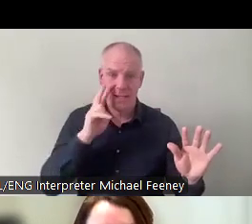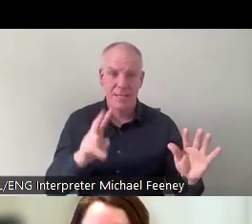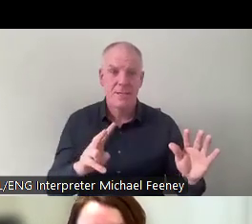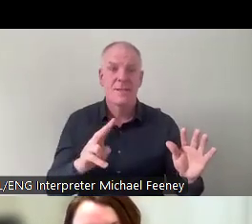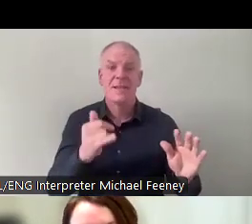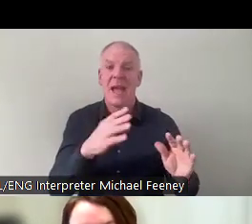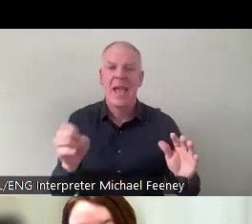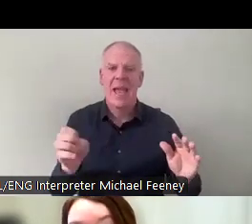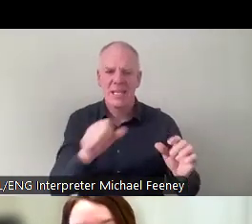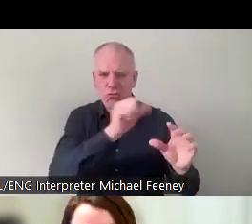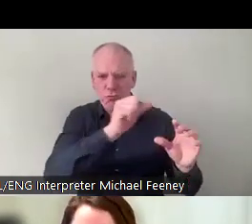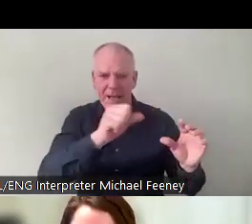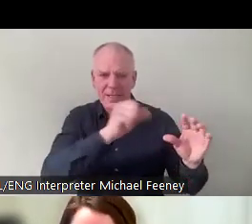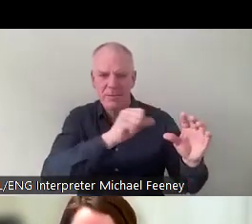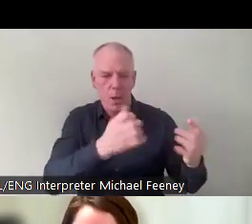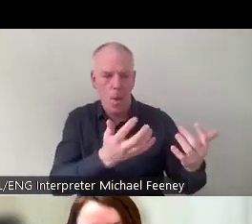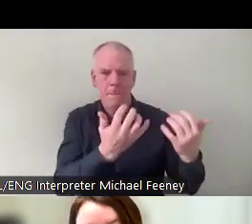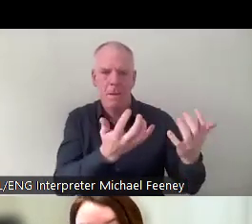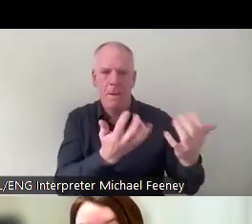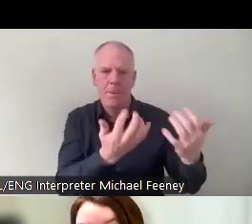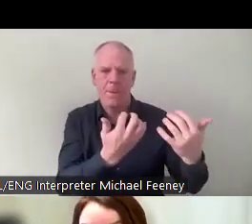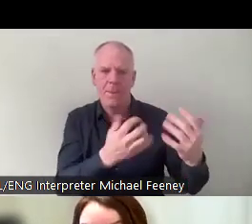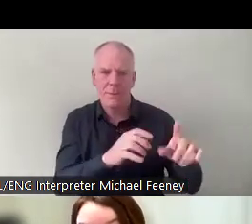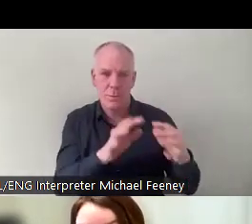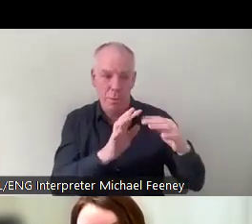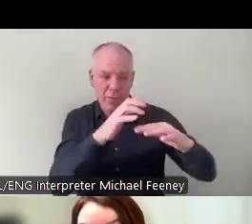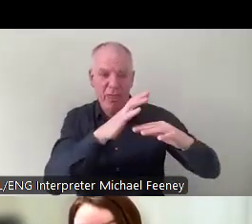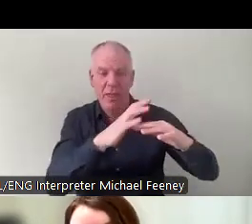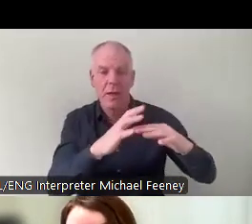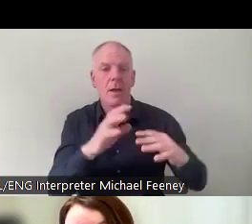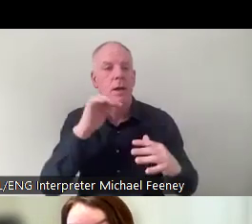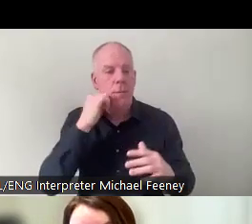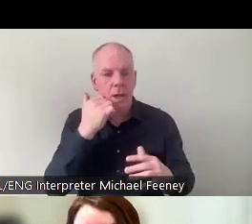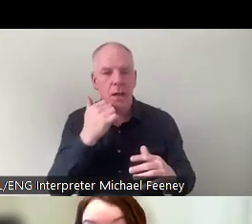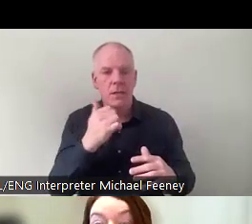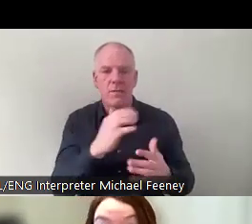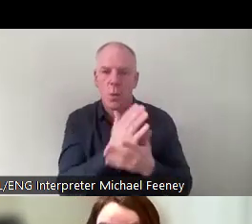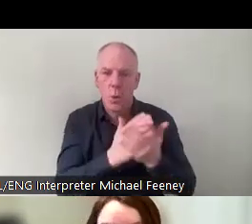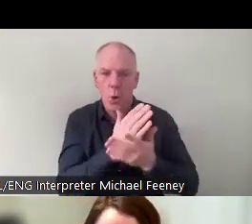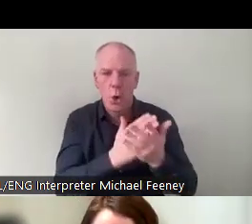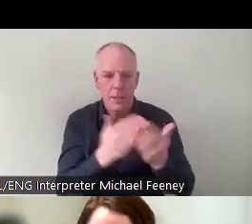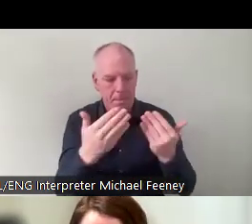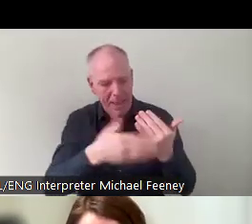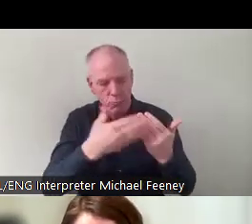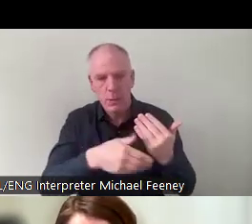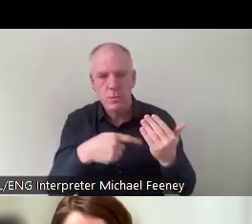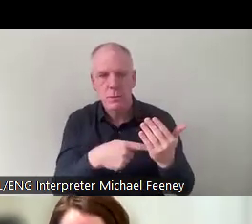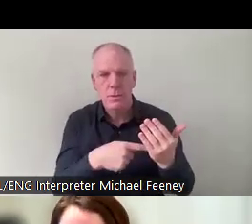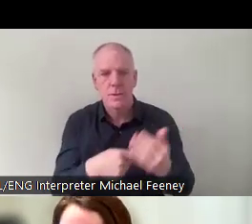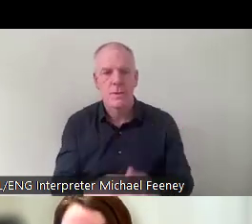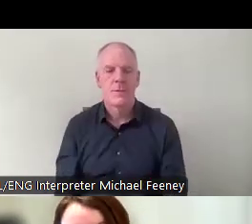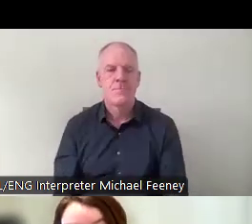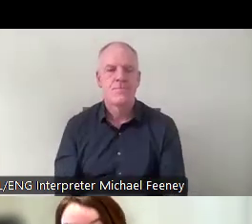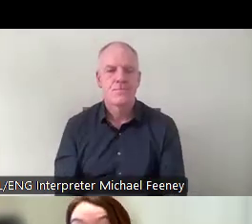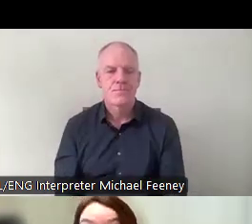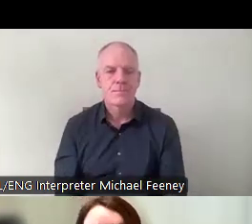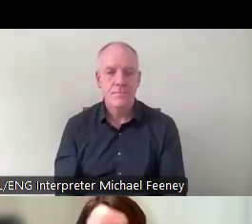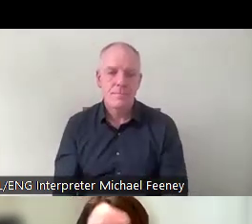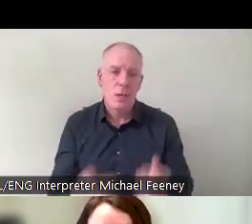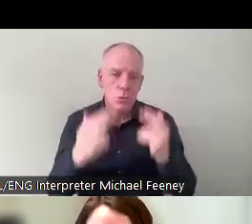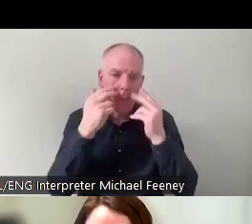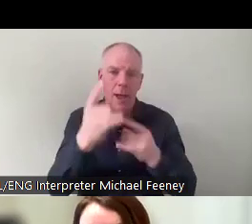the painting layer are lifted and tented due to the ingrained shrinkage in the support along the grain. This was typical of what we found throughout the painting.